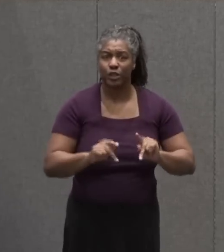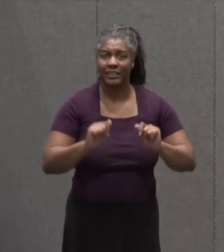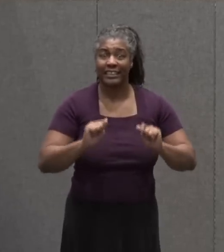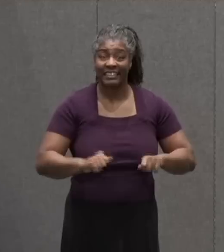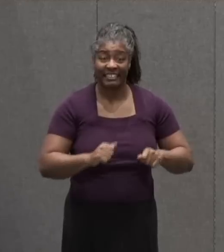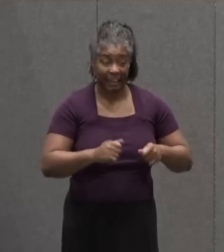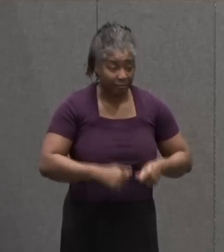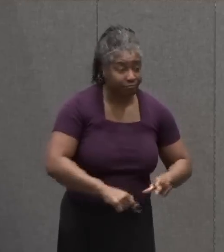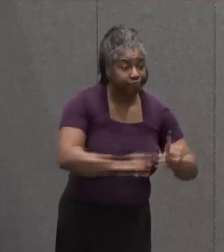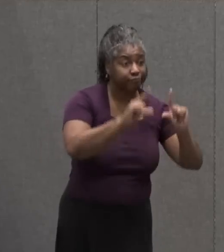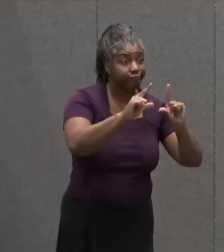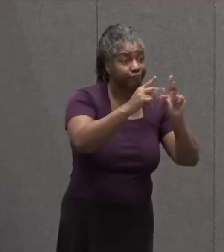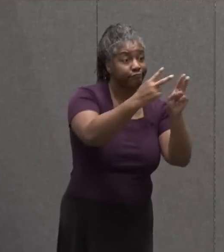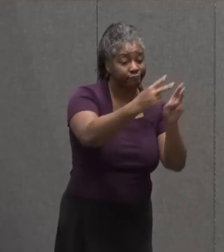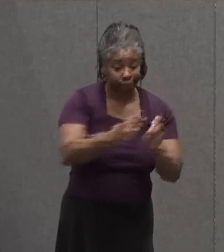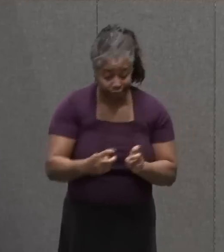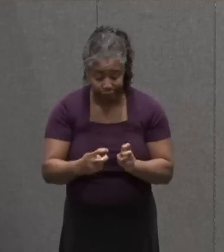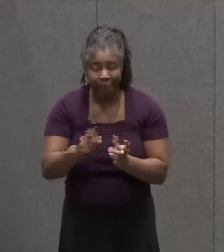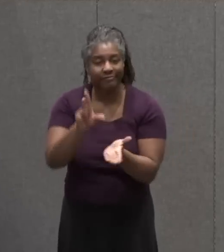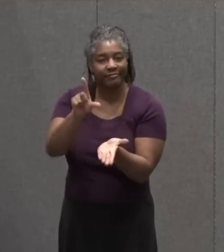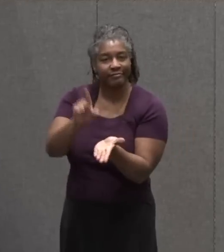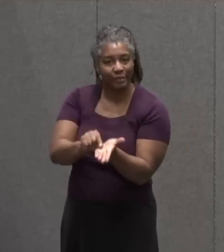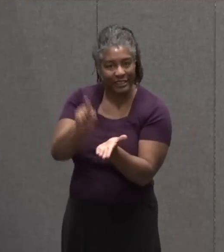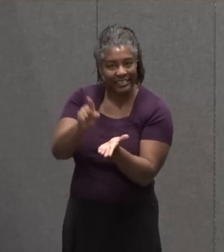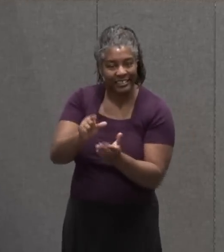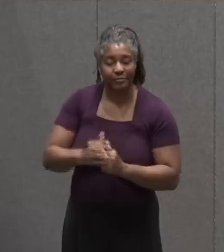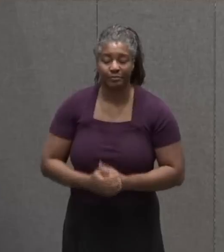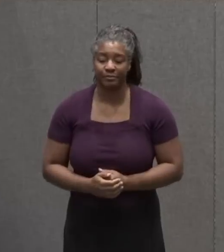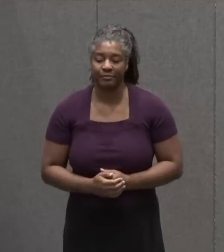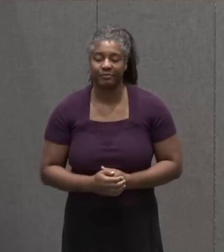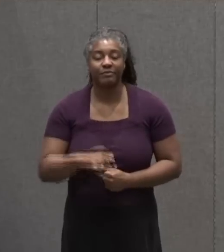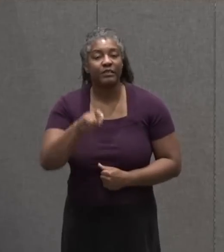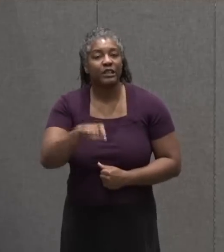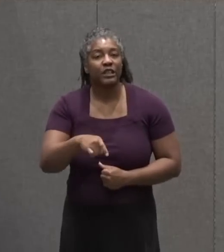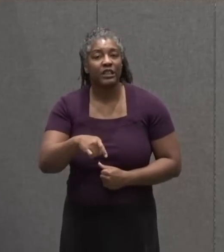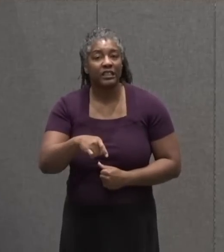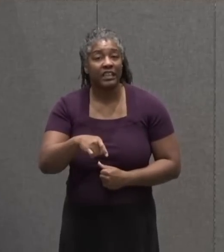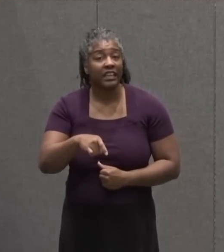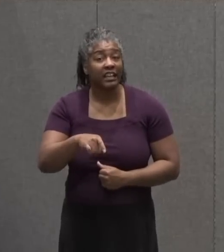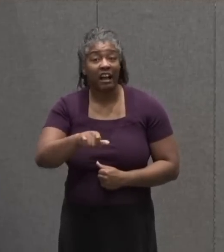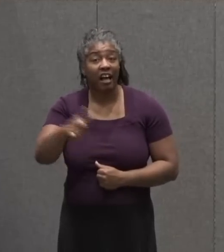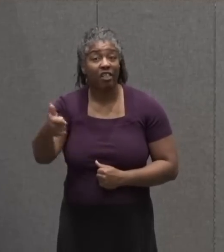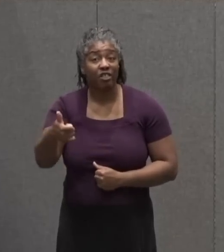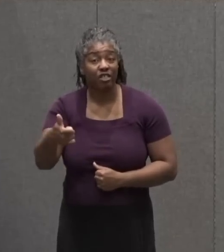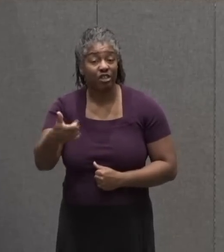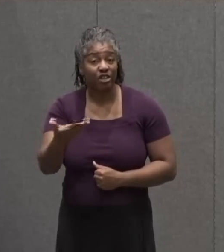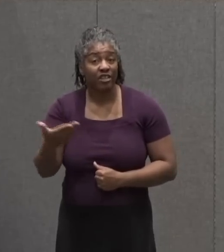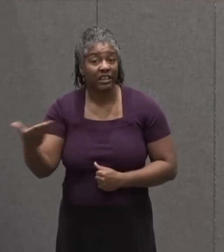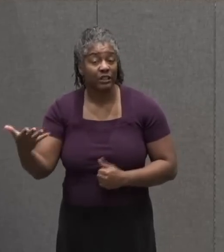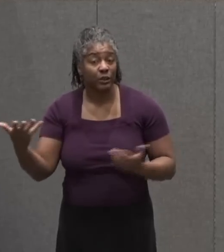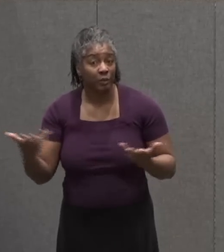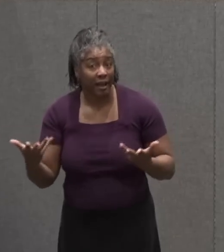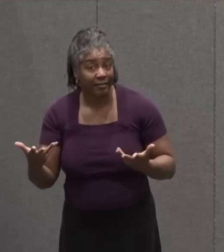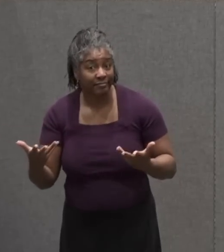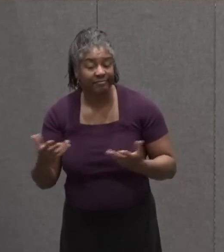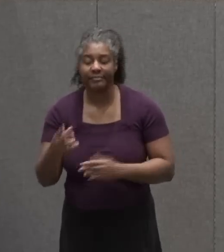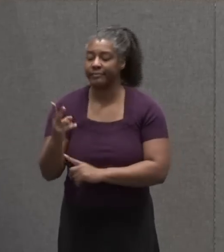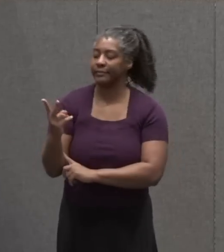The other resource that you'll need is you will need a pair of scissors. You may want a grown up to help you